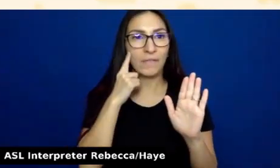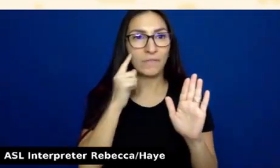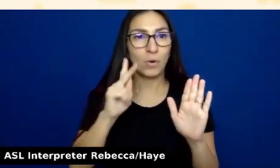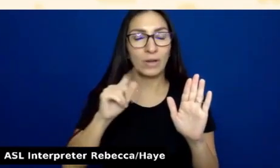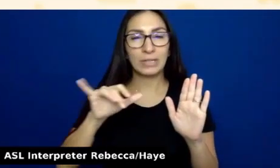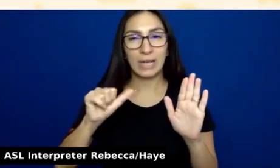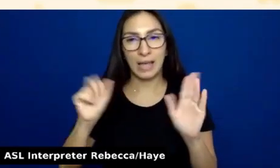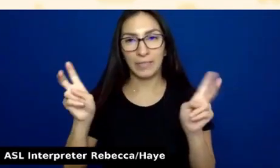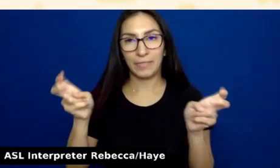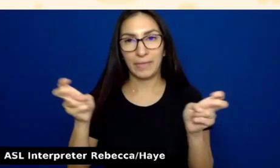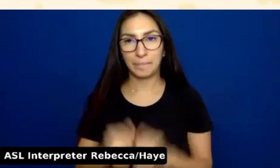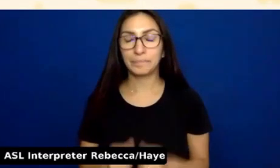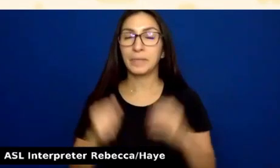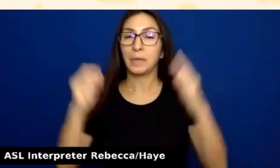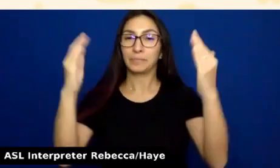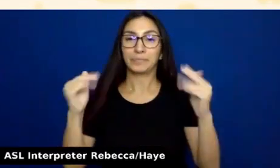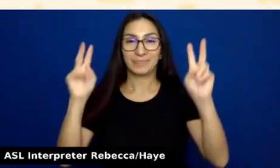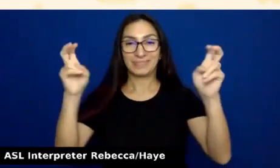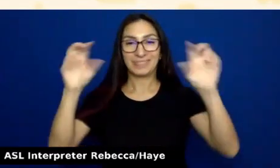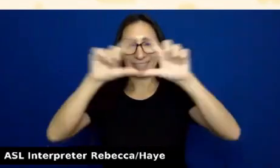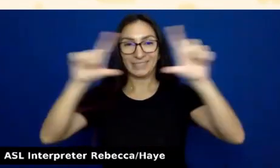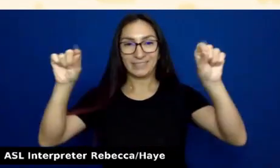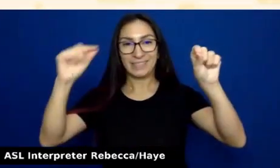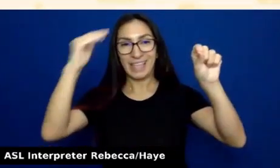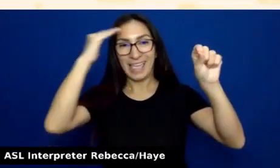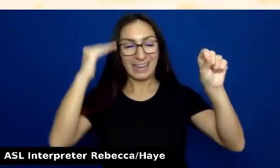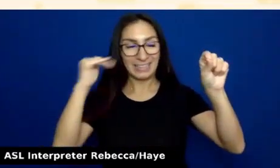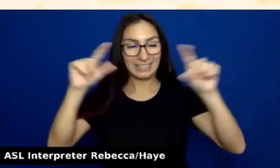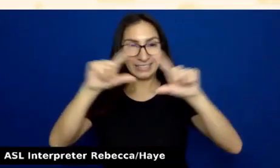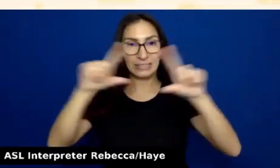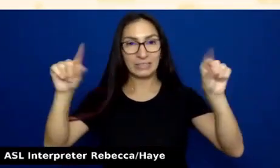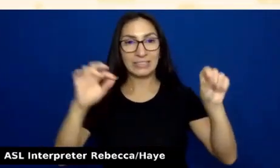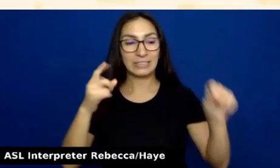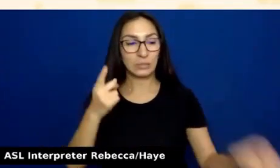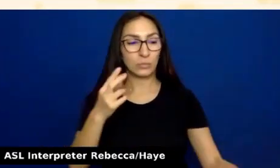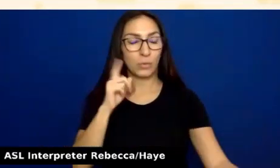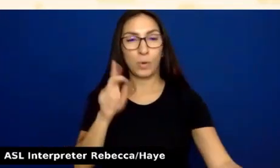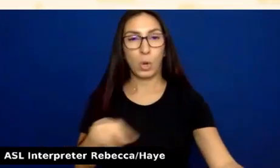So in this case, we will take a look at these headings down here in the footer.